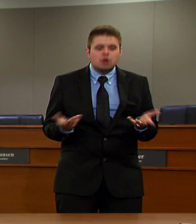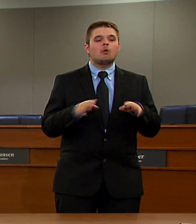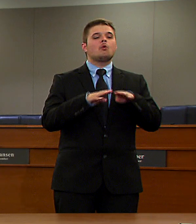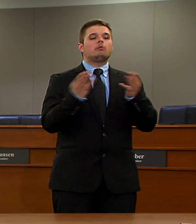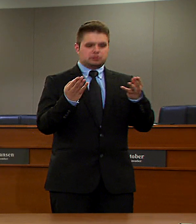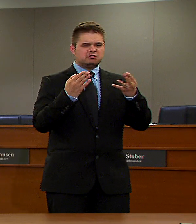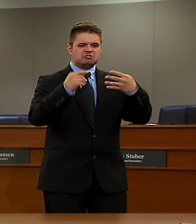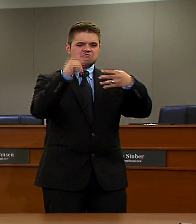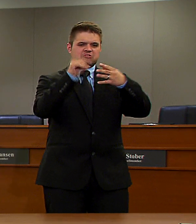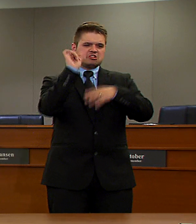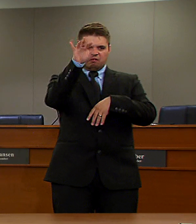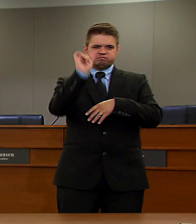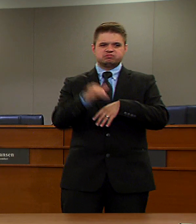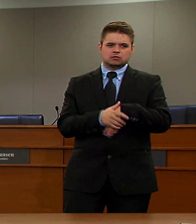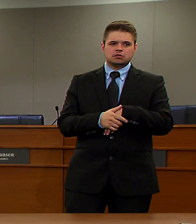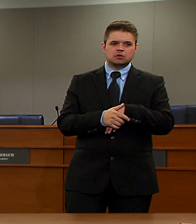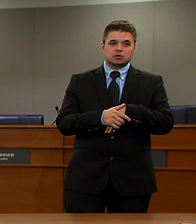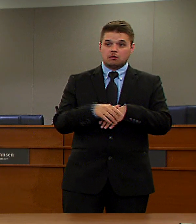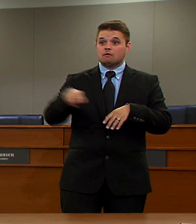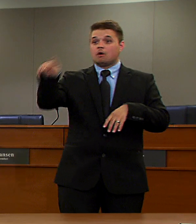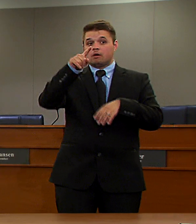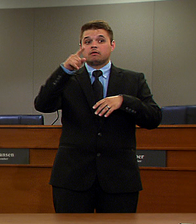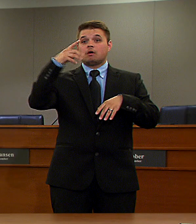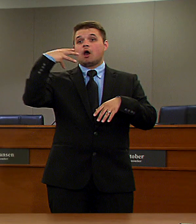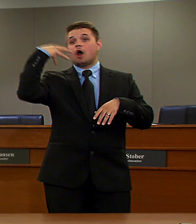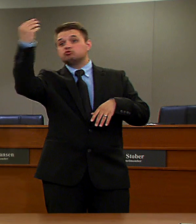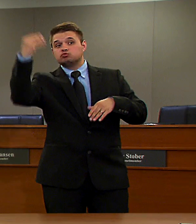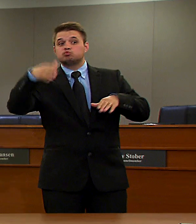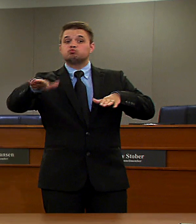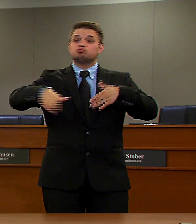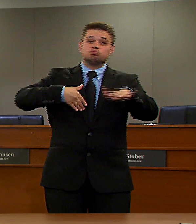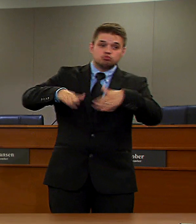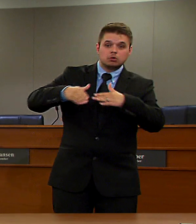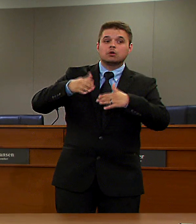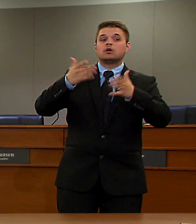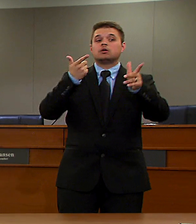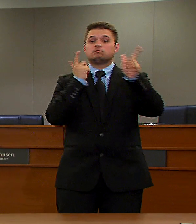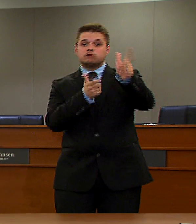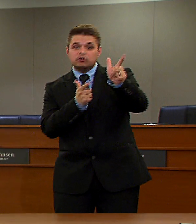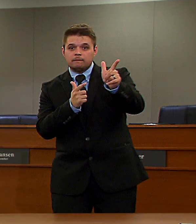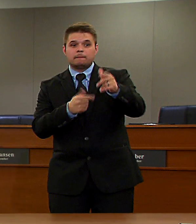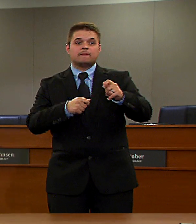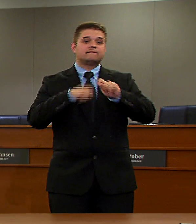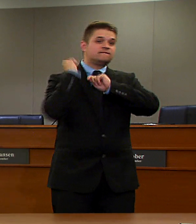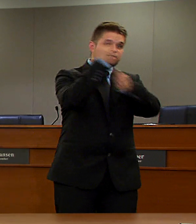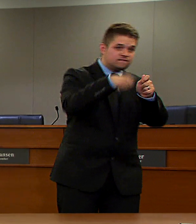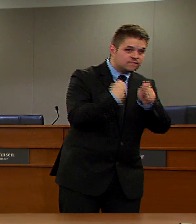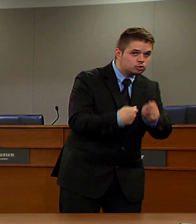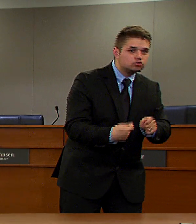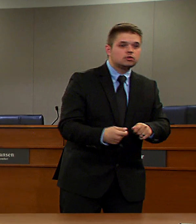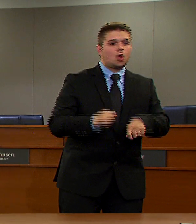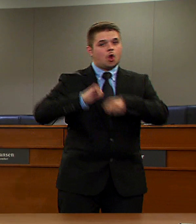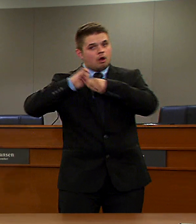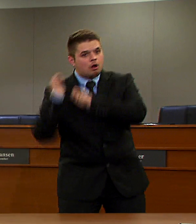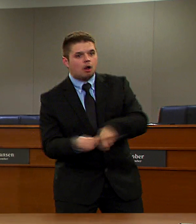Some outdoor recreation, such as hunting and fishing, golf, boating, hiking. But note that camping is still